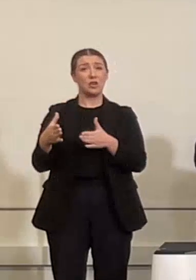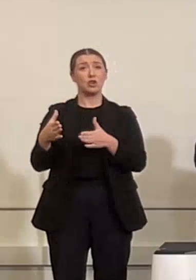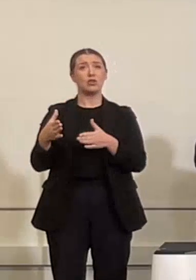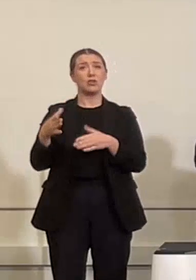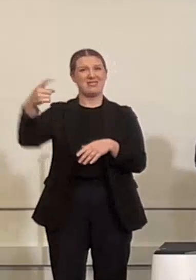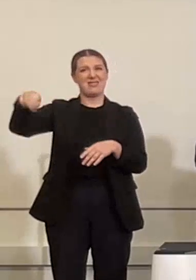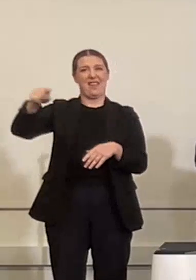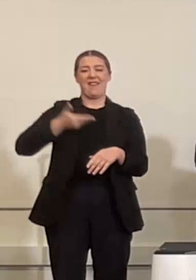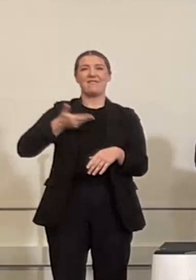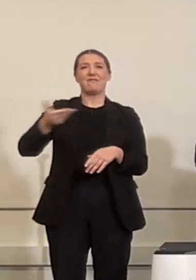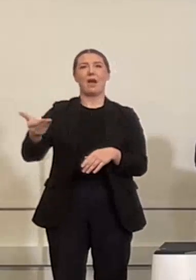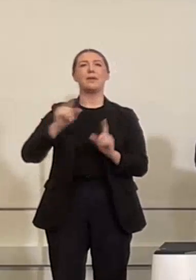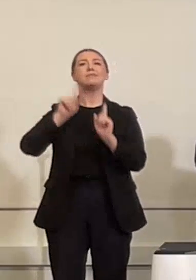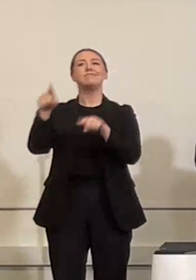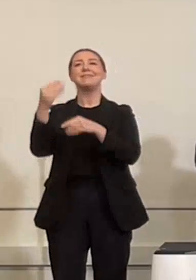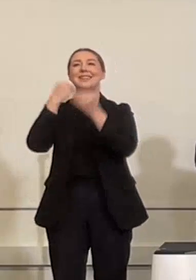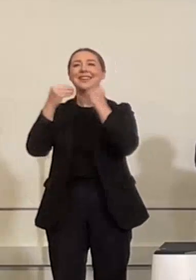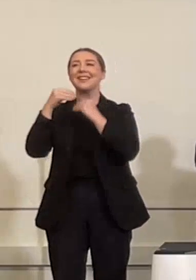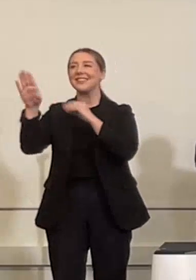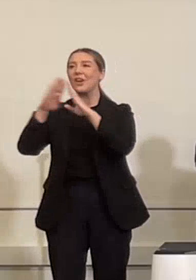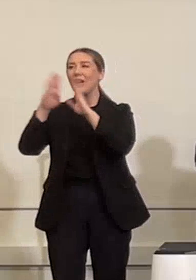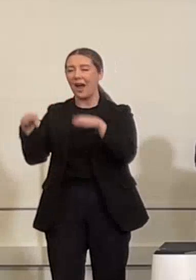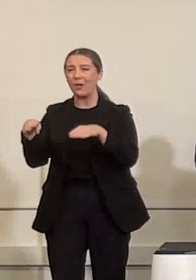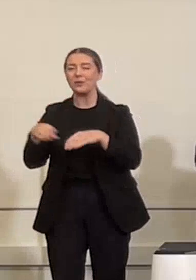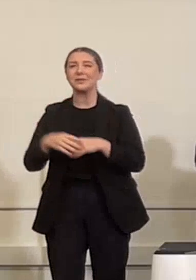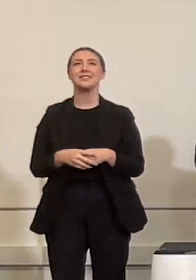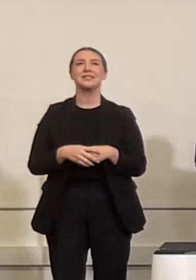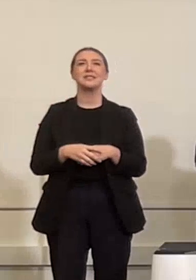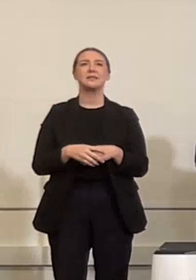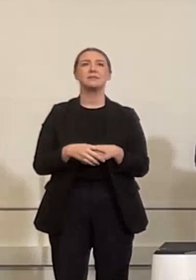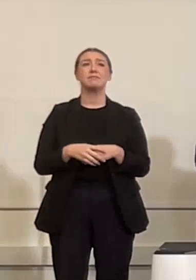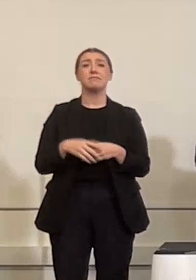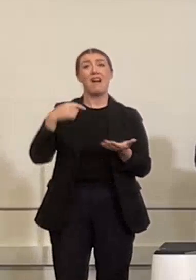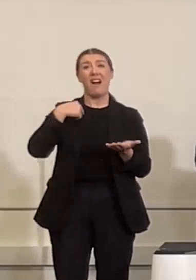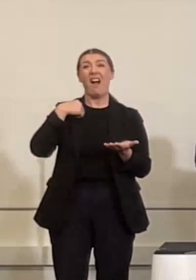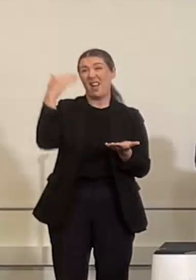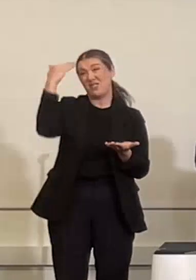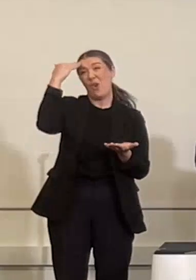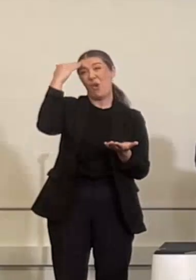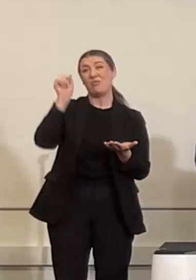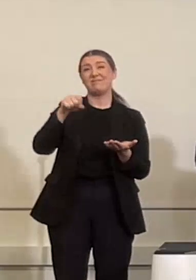house and I know I was like the first person with a disability in that.